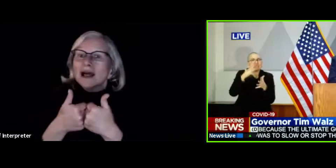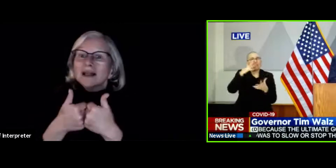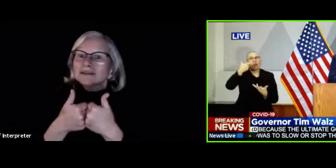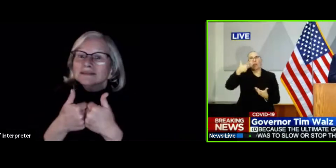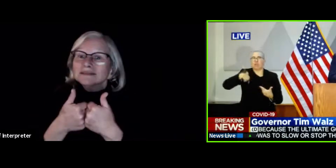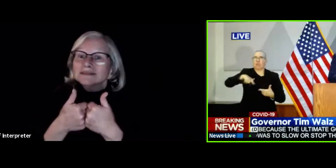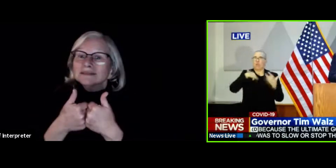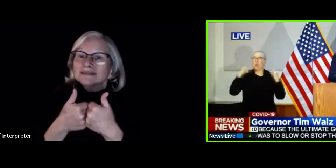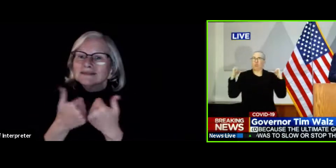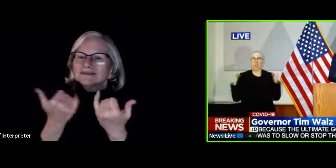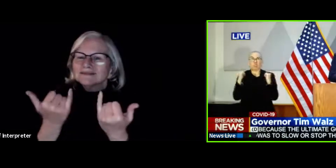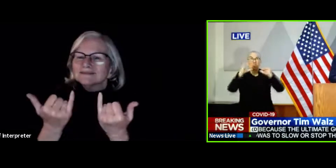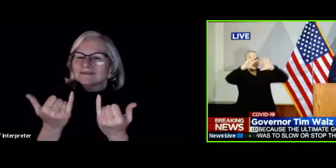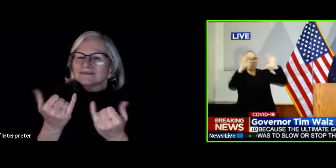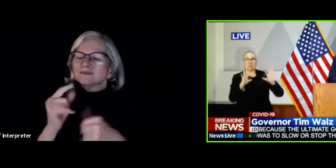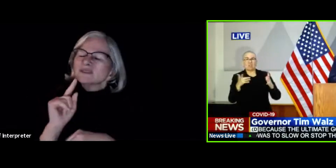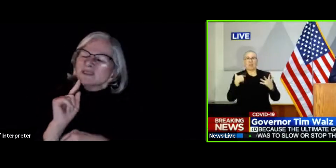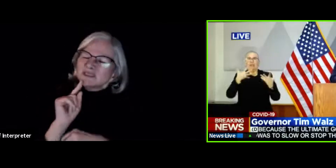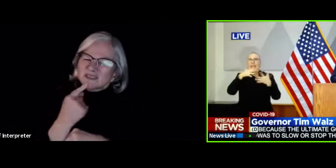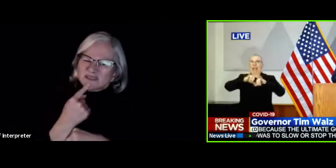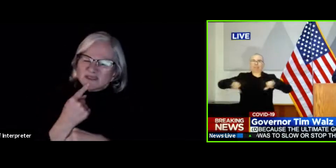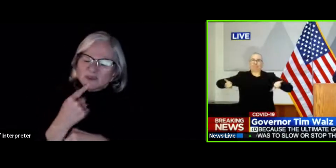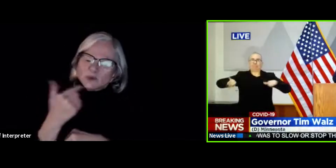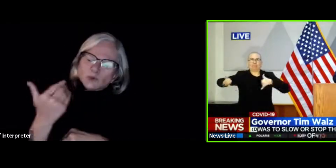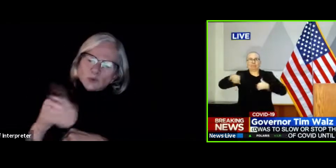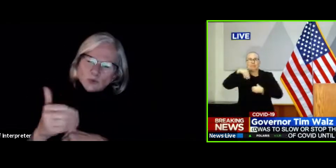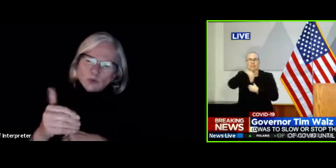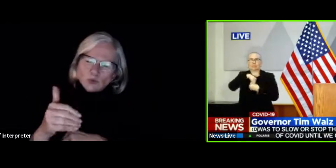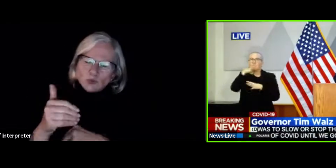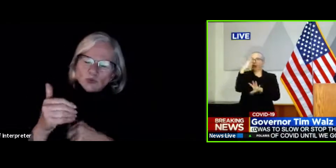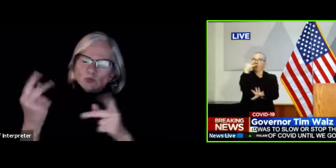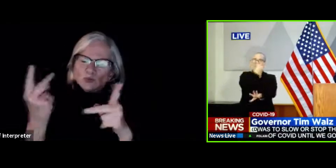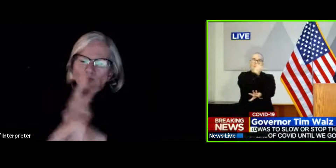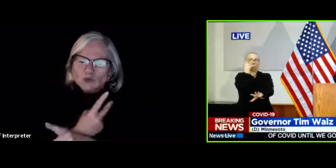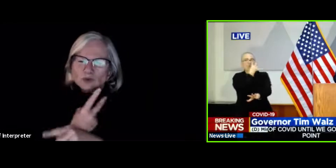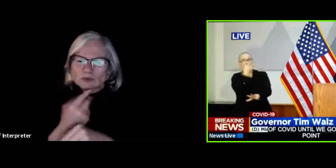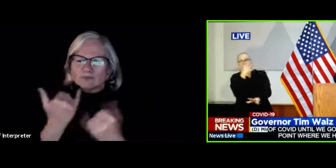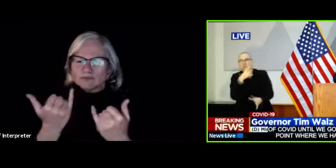SO THE DESIRE, I'M EACH THINKING ABOUT THINGS LIKE THIS, WHAT